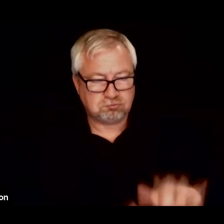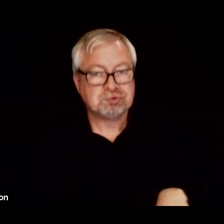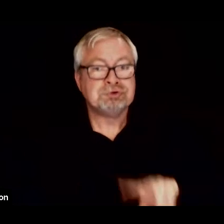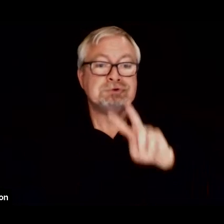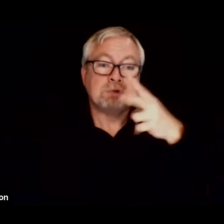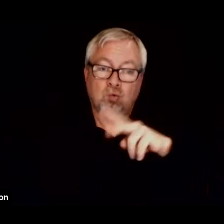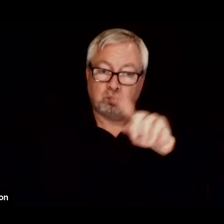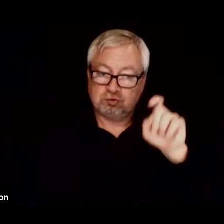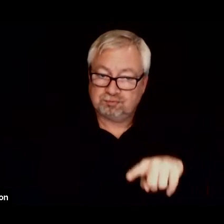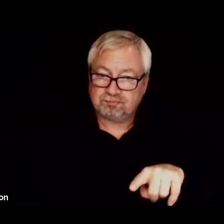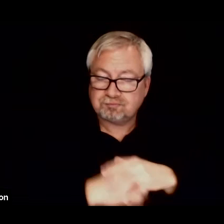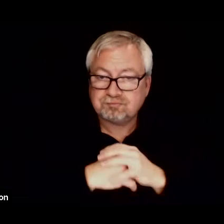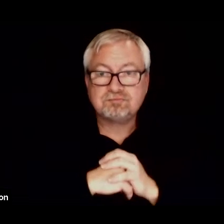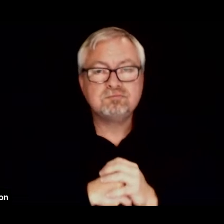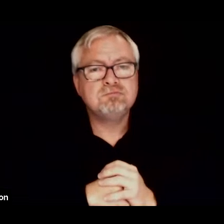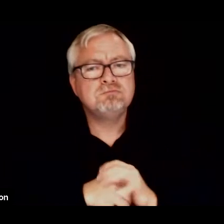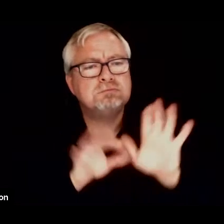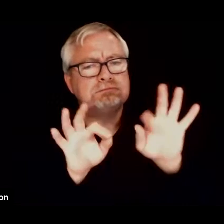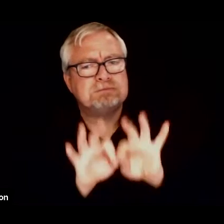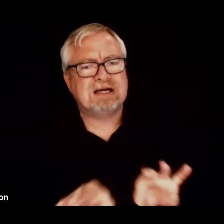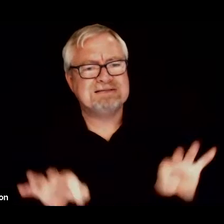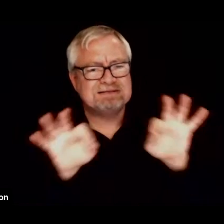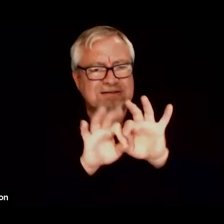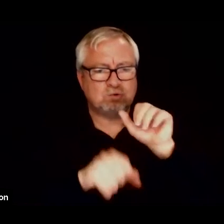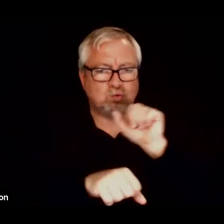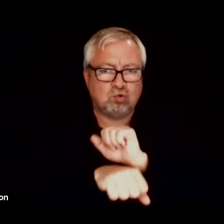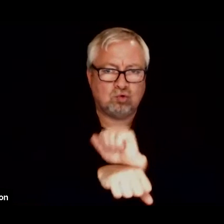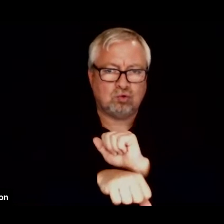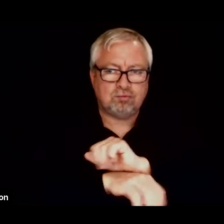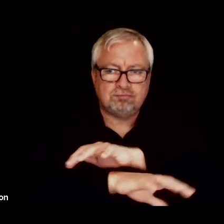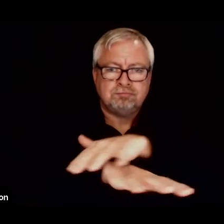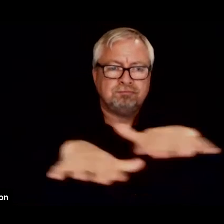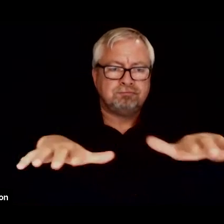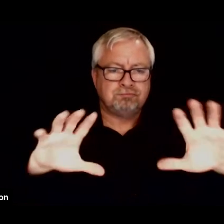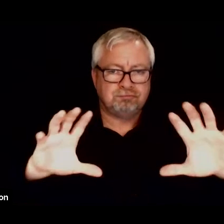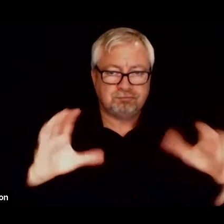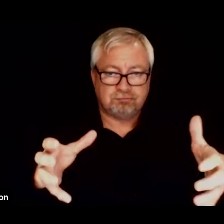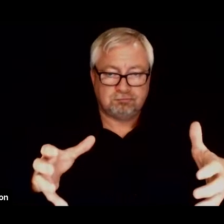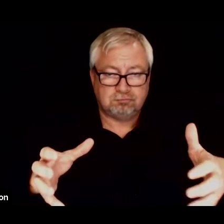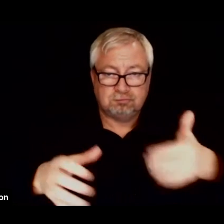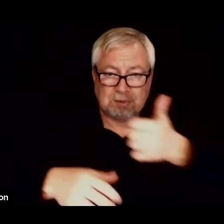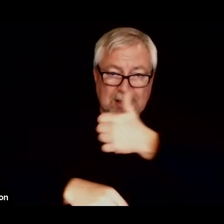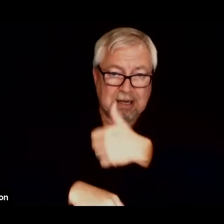workers category has there been any preliminary determination um on who might be included in that